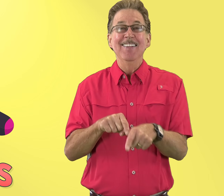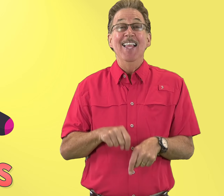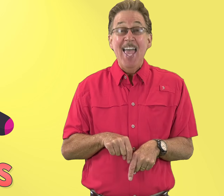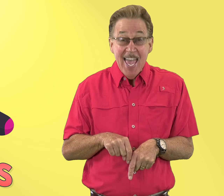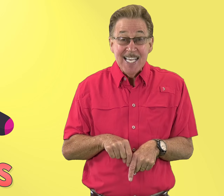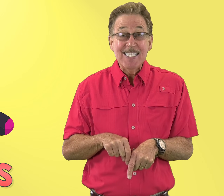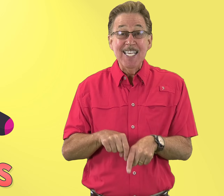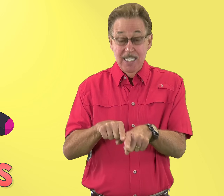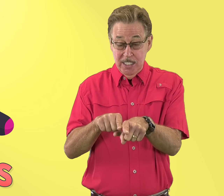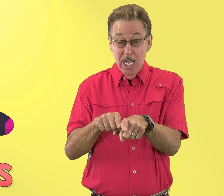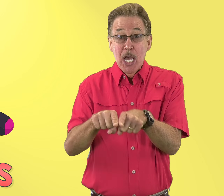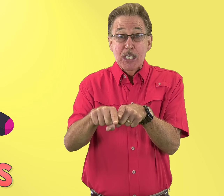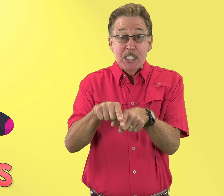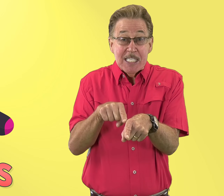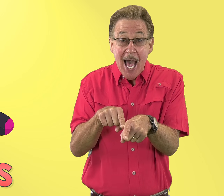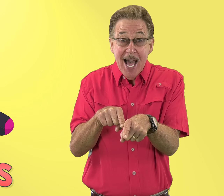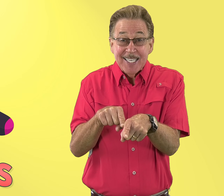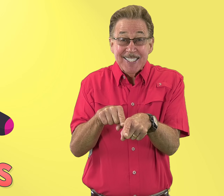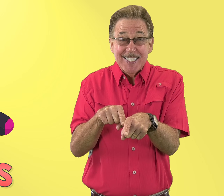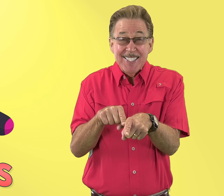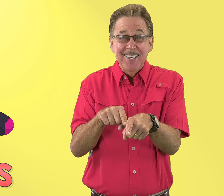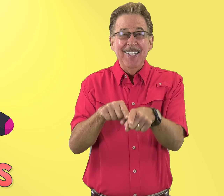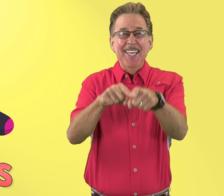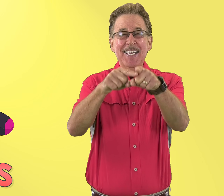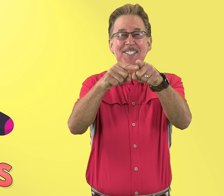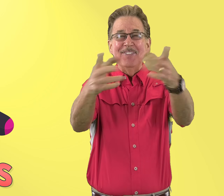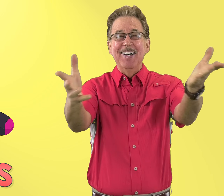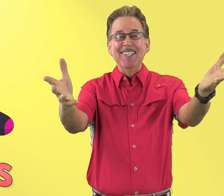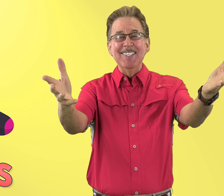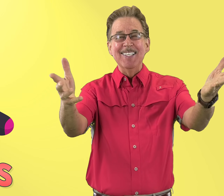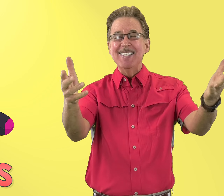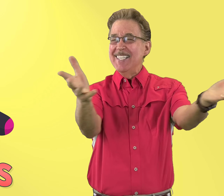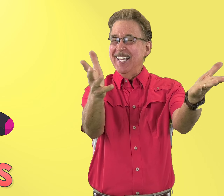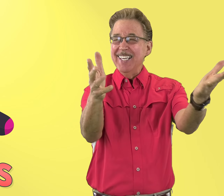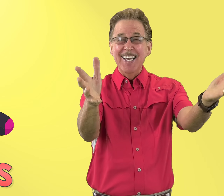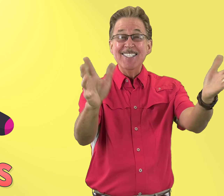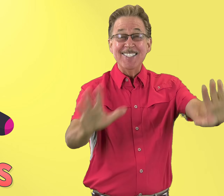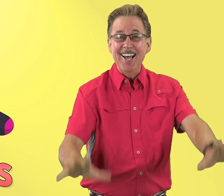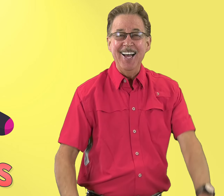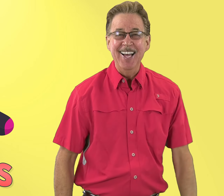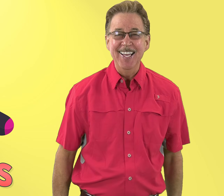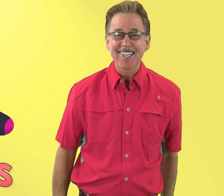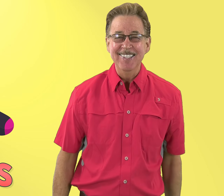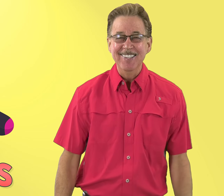S s says /s/ socks It's fun to sing and sign